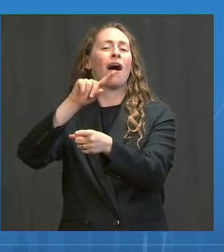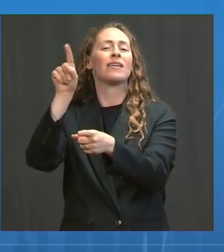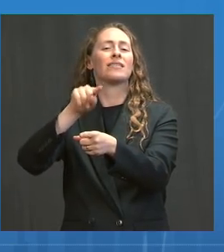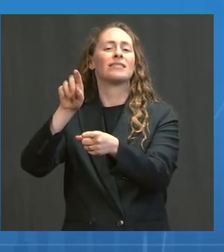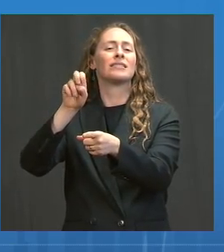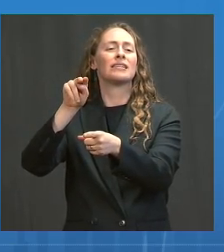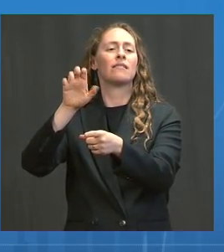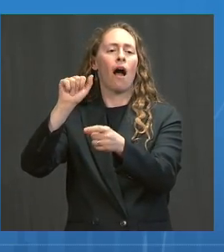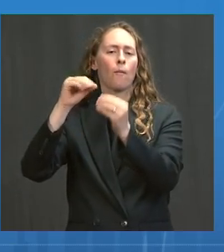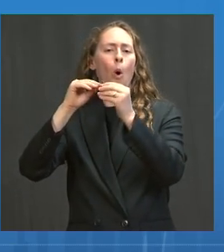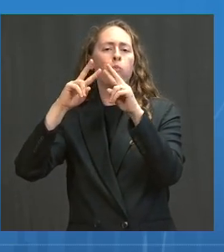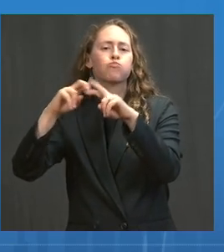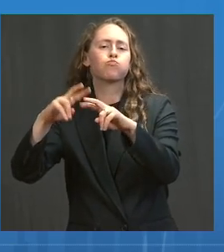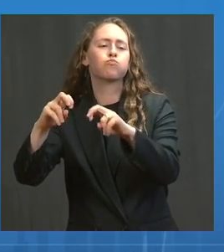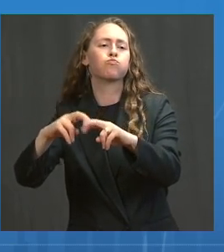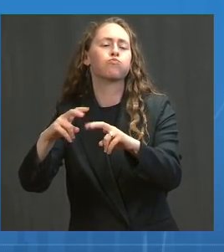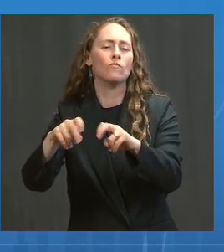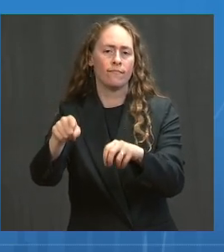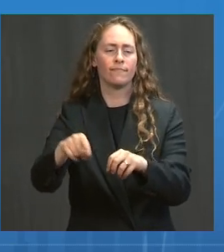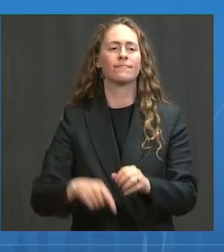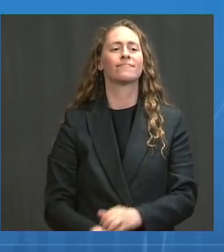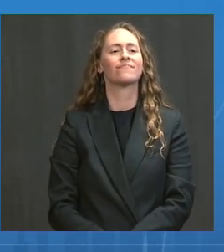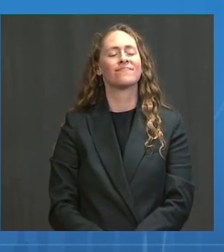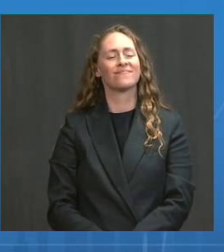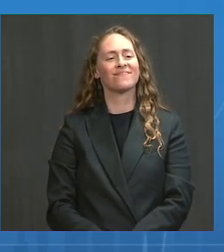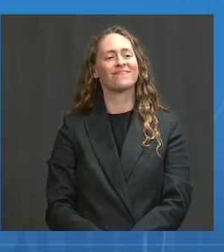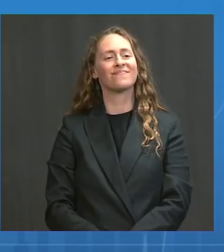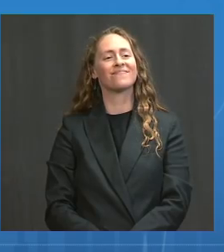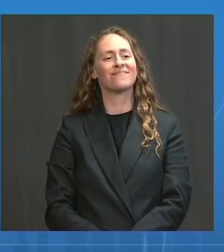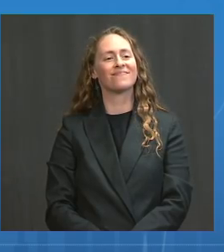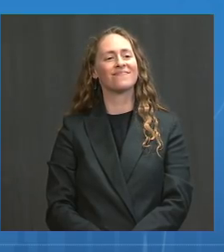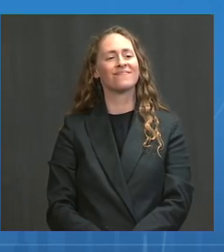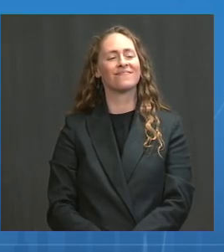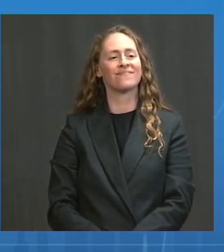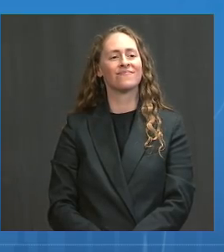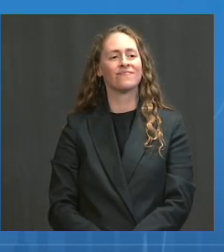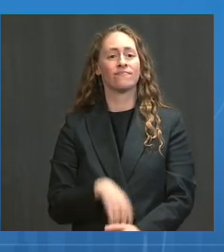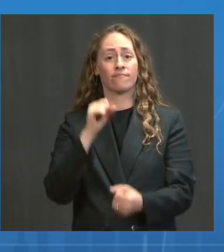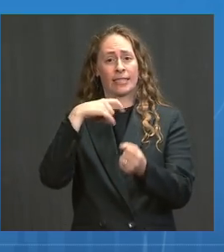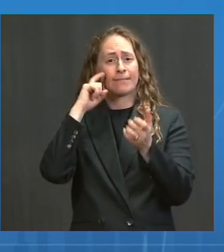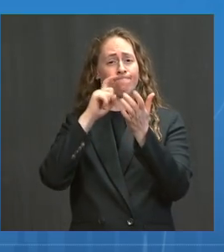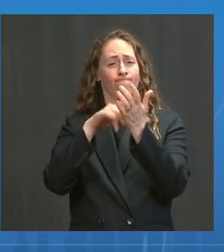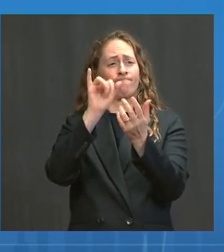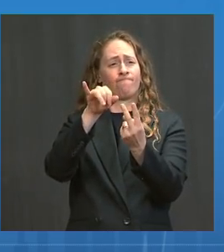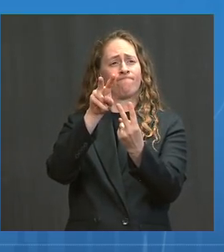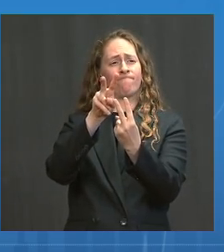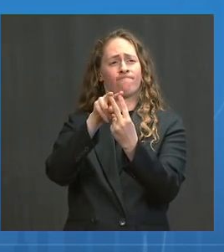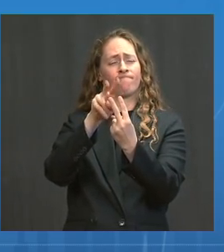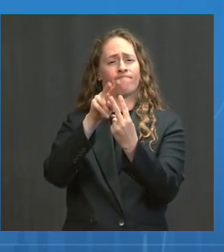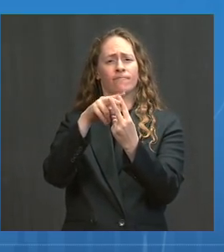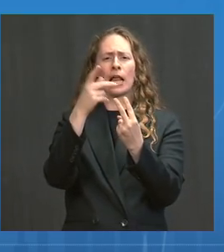Since these vaccines -- the AZ and the J&J -- are based on very similar platforms,